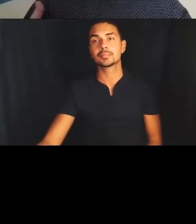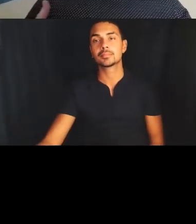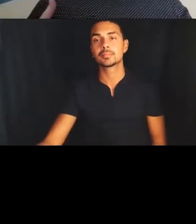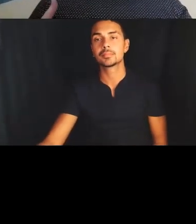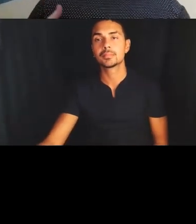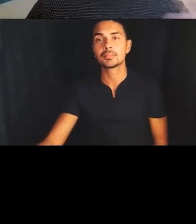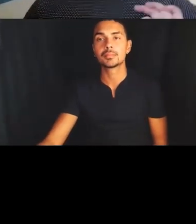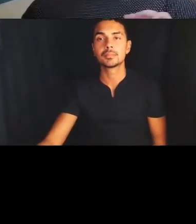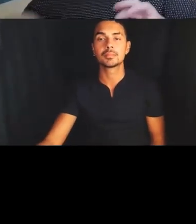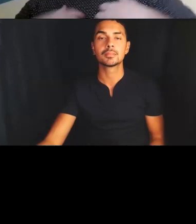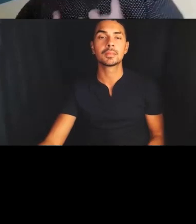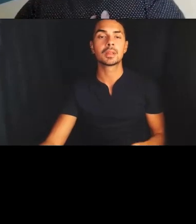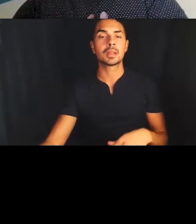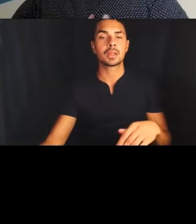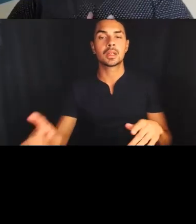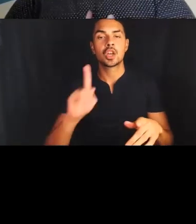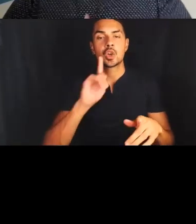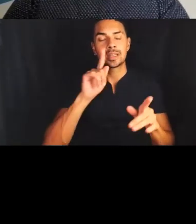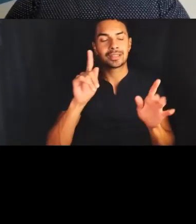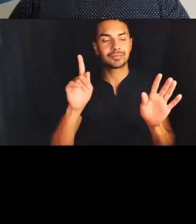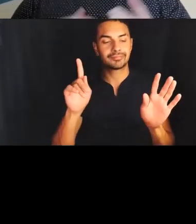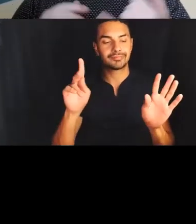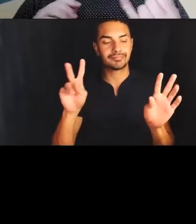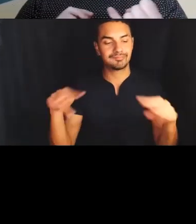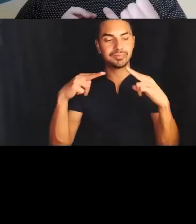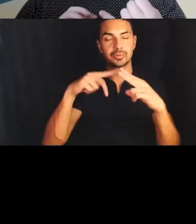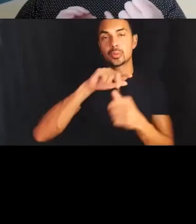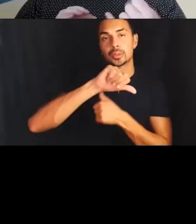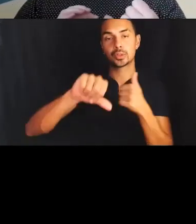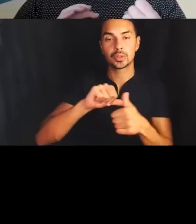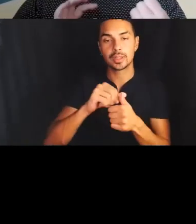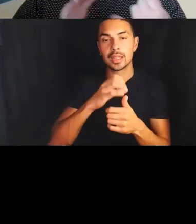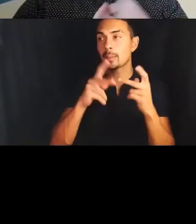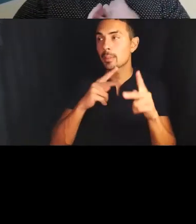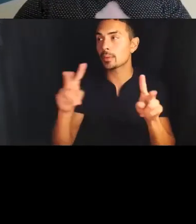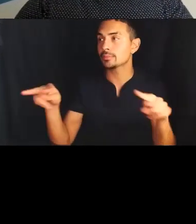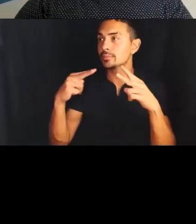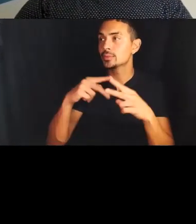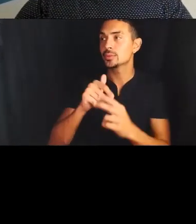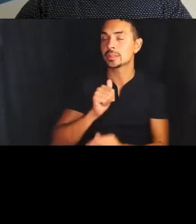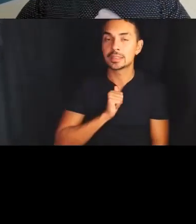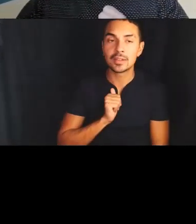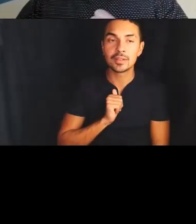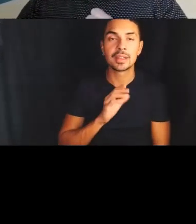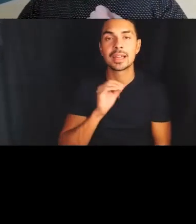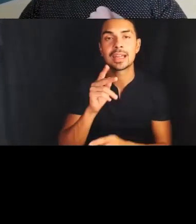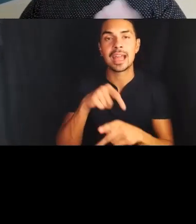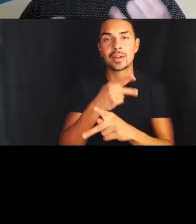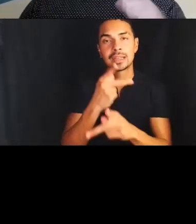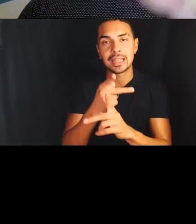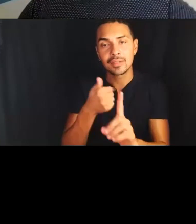Again, a lot of people turned inwards. People mentioned the ways they were taking care of themselves through,